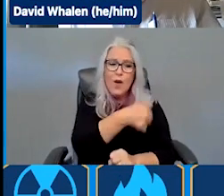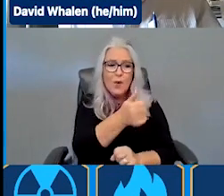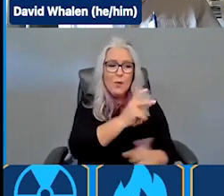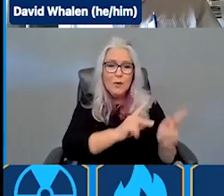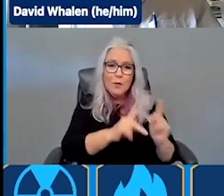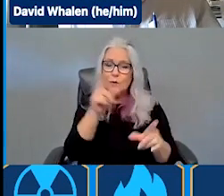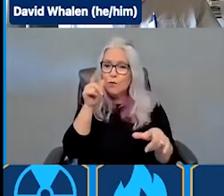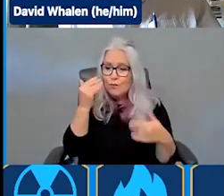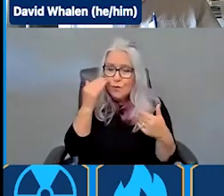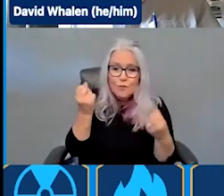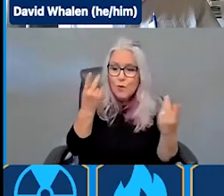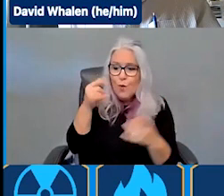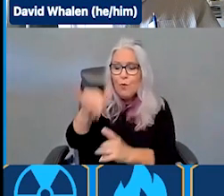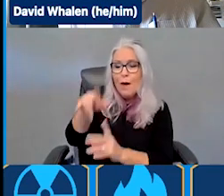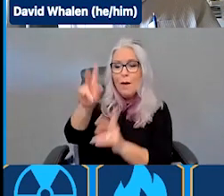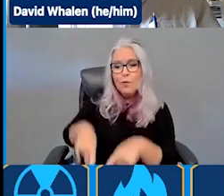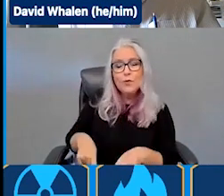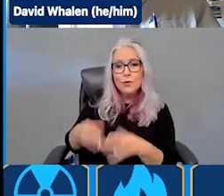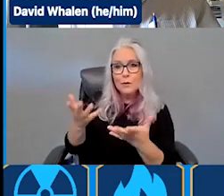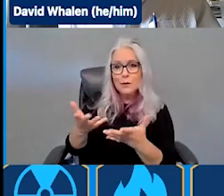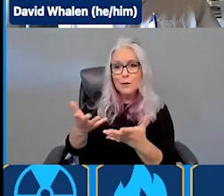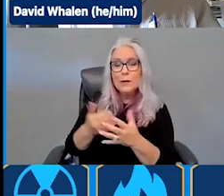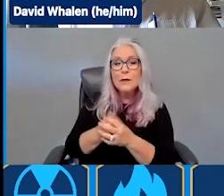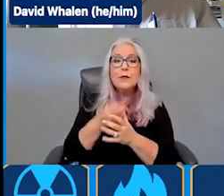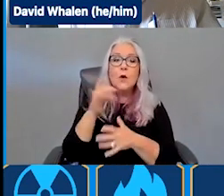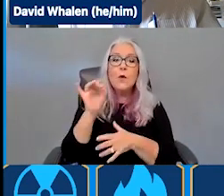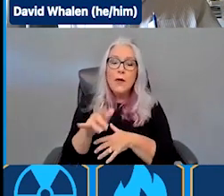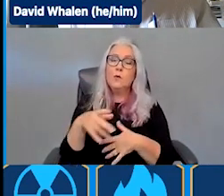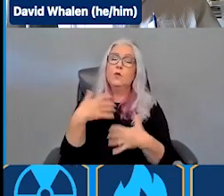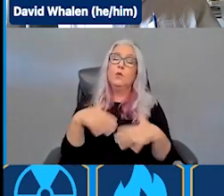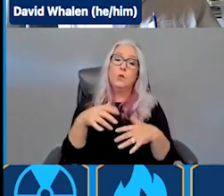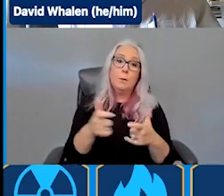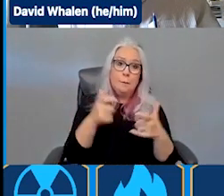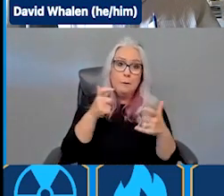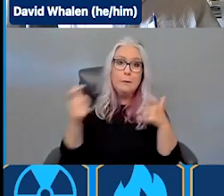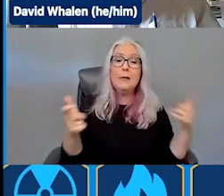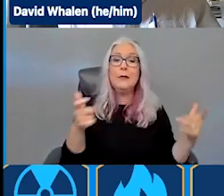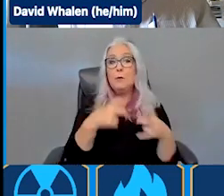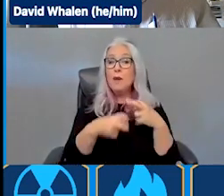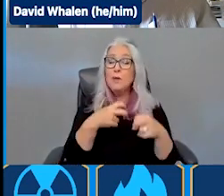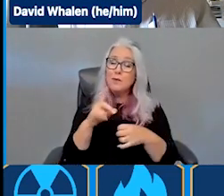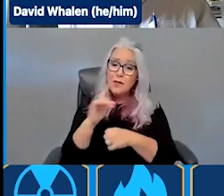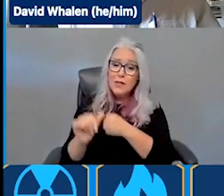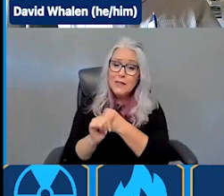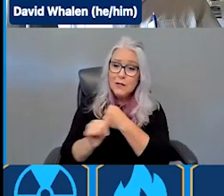restrictions were really problematic and really dangerous for a lot of disabled patients.